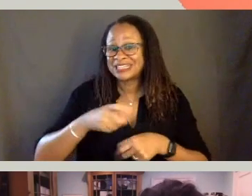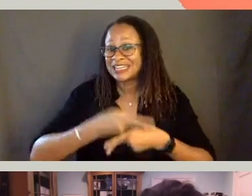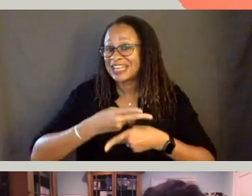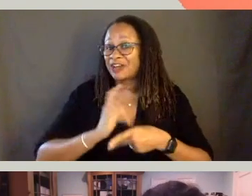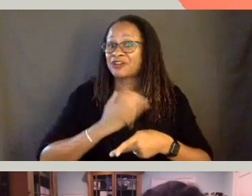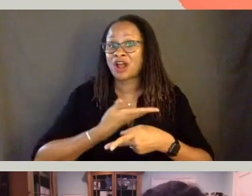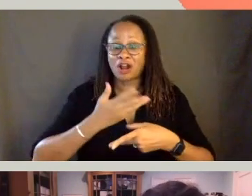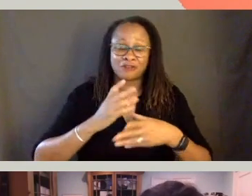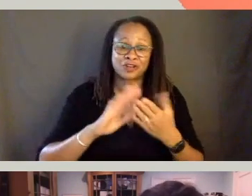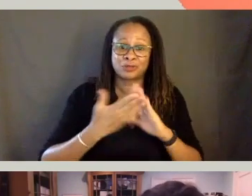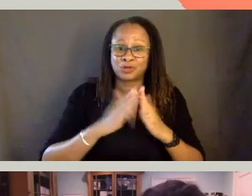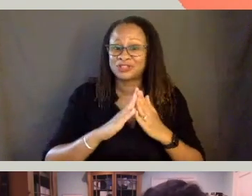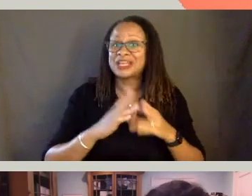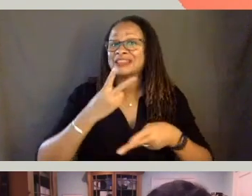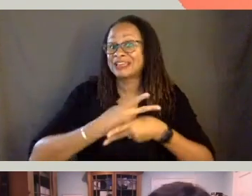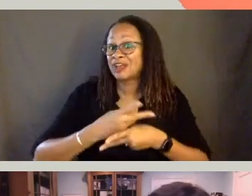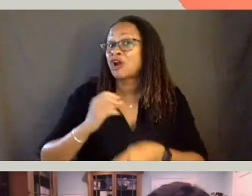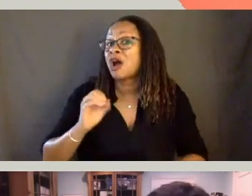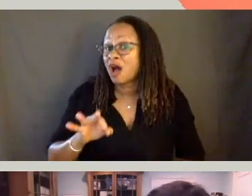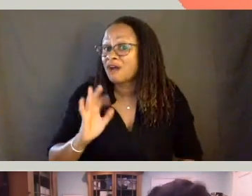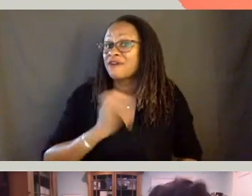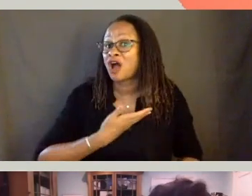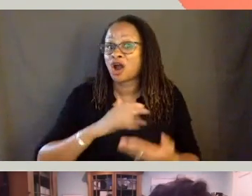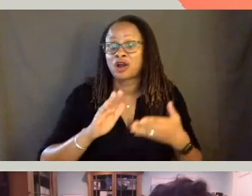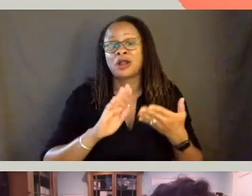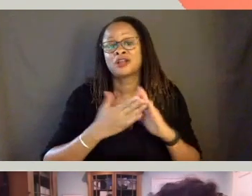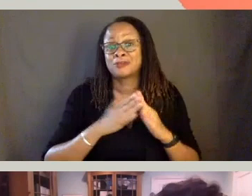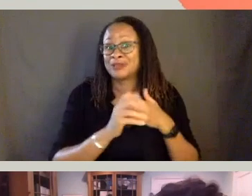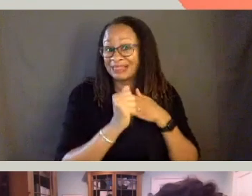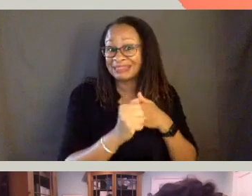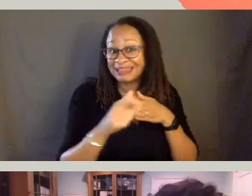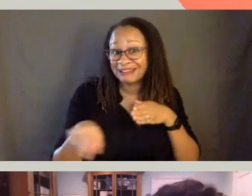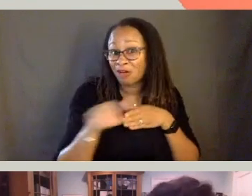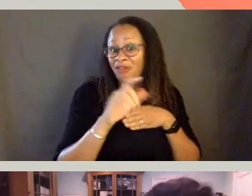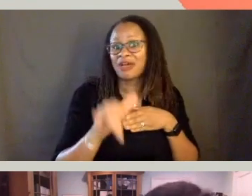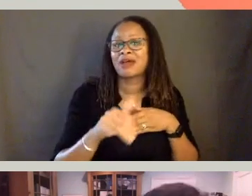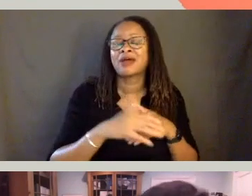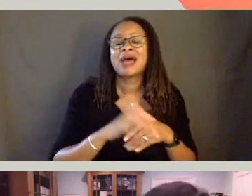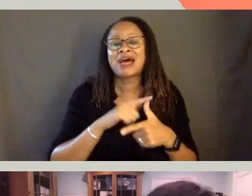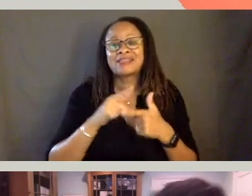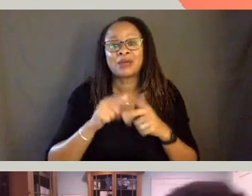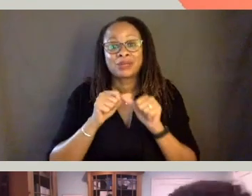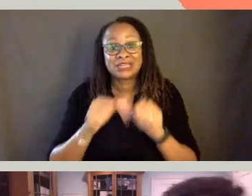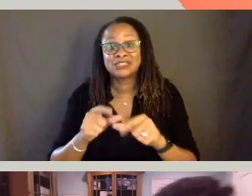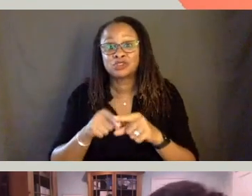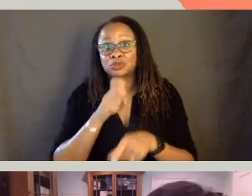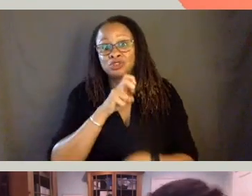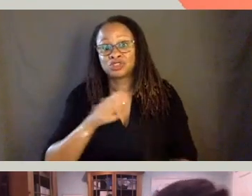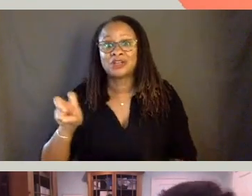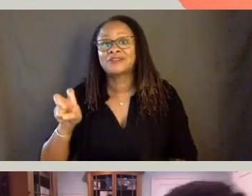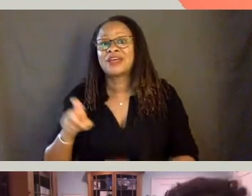and the care of our communities in this pandemic. And then, we've continued to shift and then we got Camila as a VP.